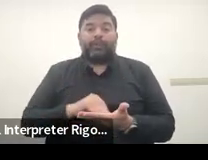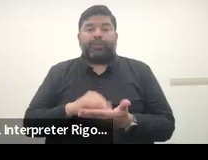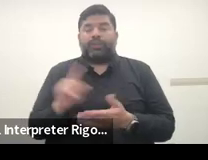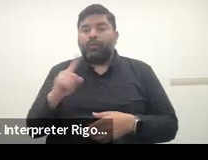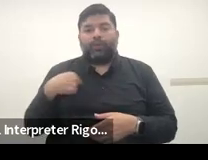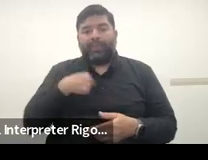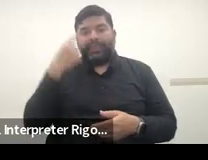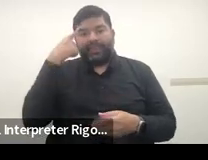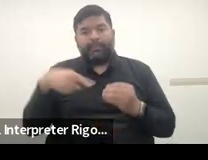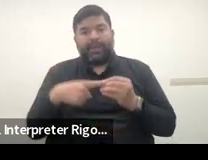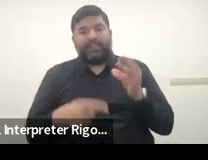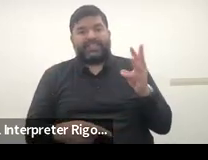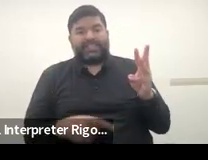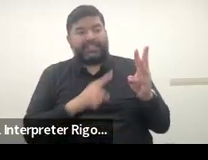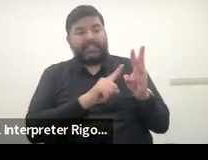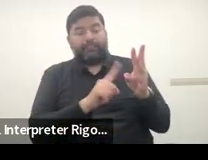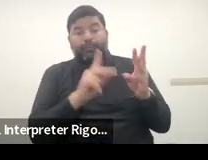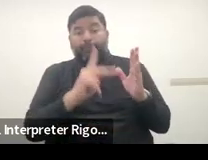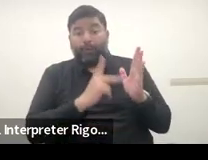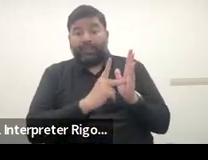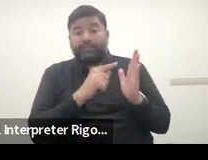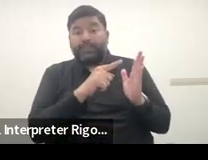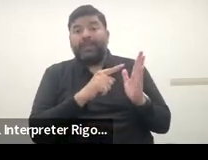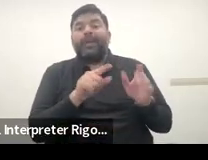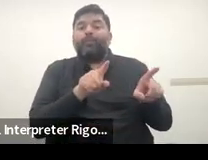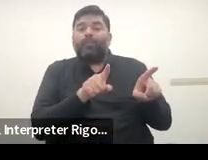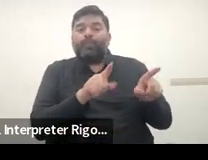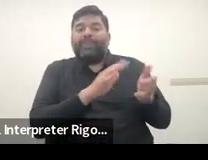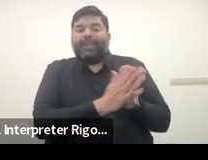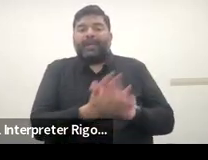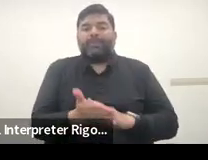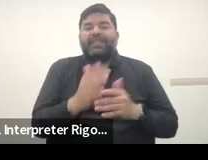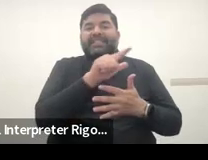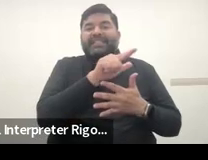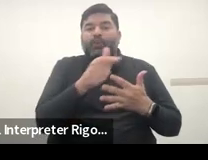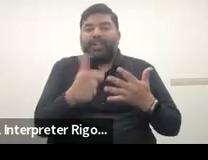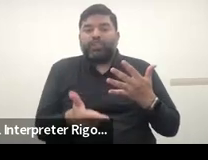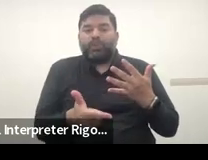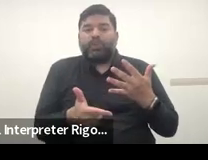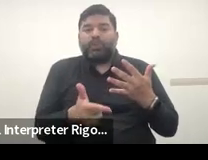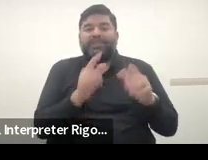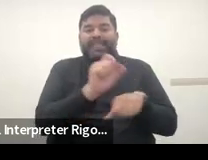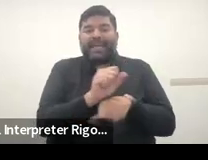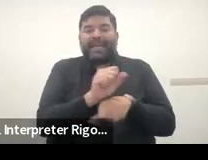different phoneme types as sequential tasks and sequence them one after another in such a way that